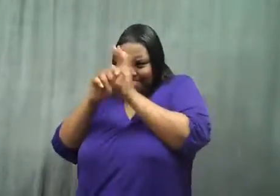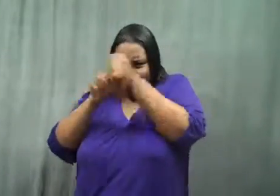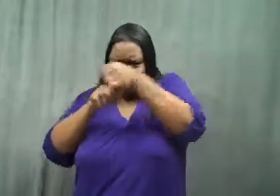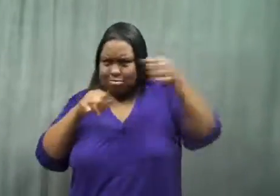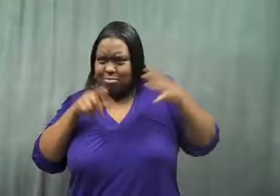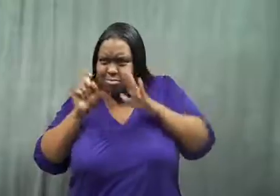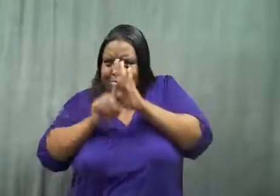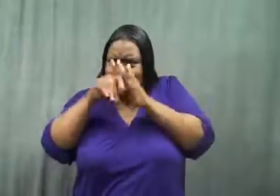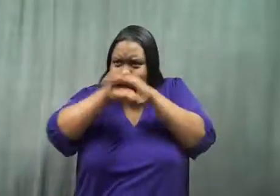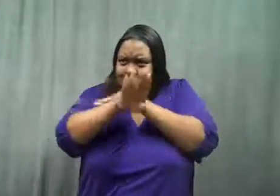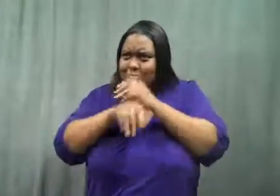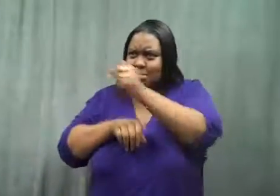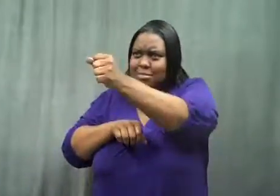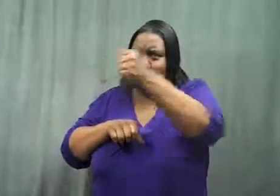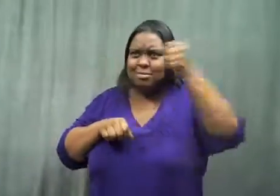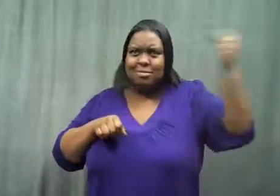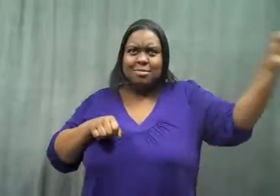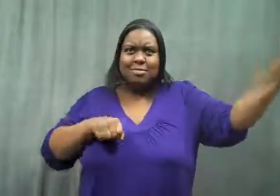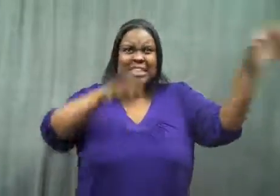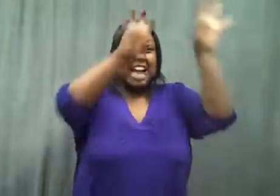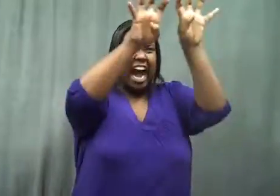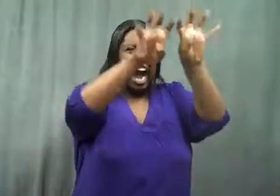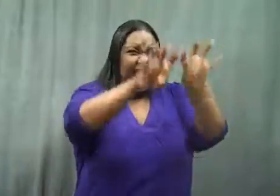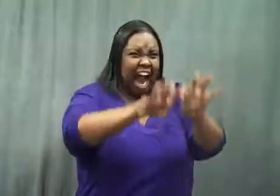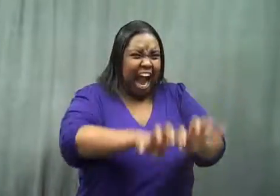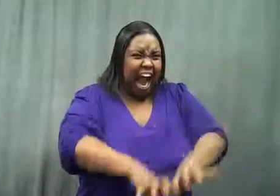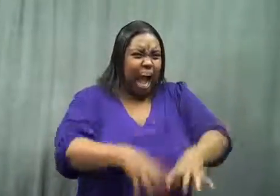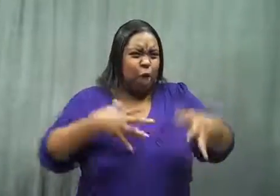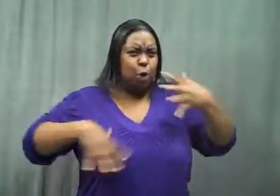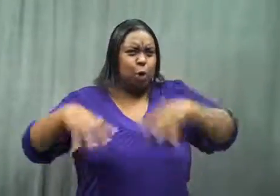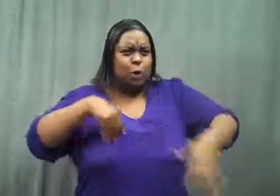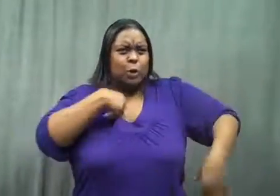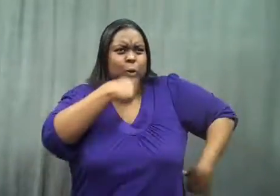I looked in his closet. He had a ton of clothes.